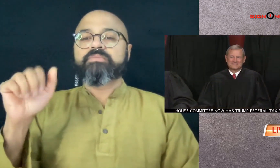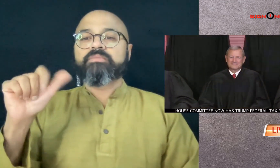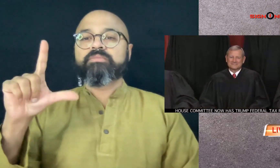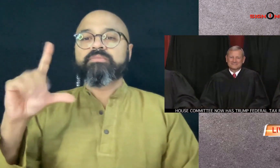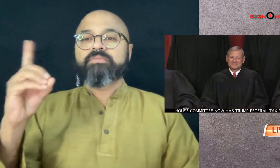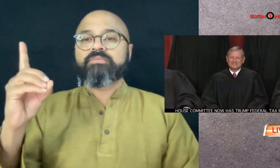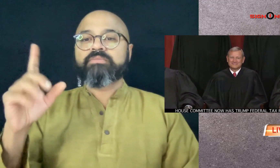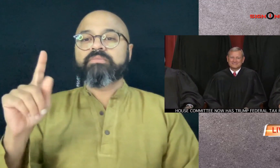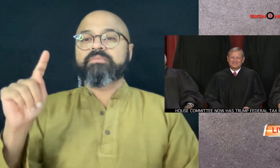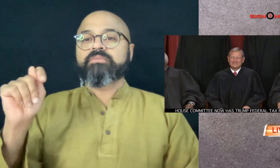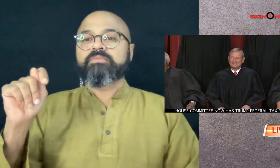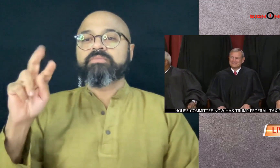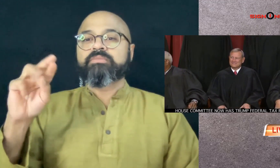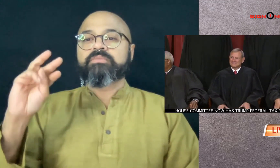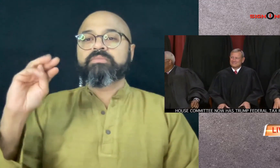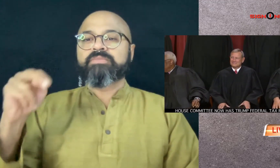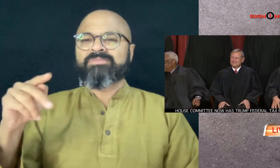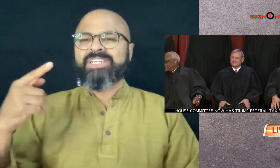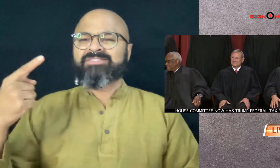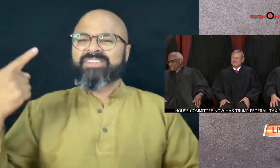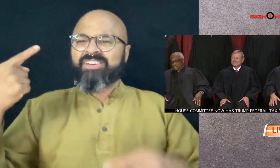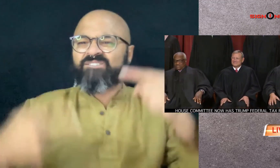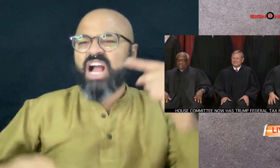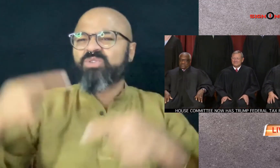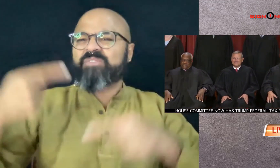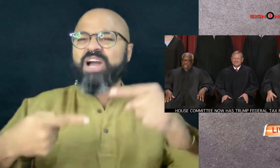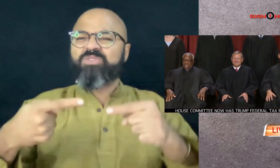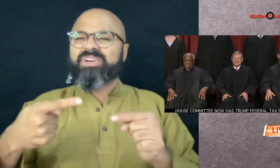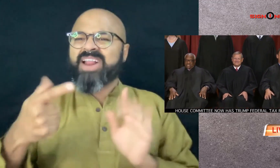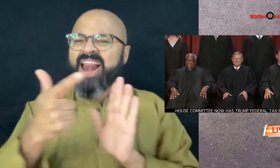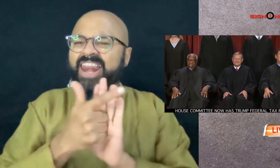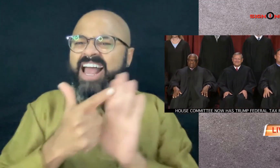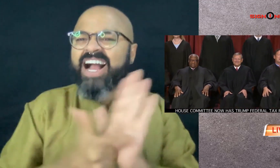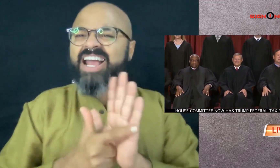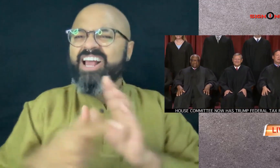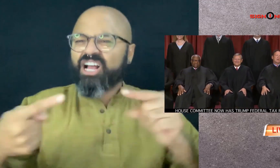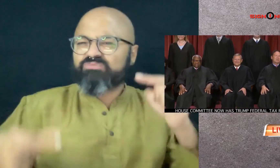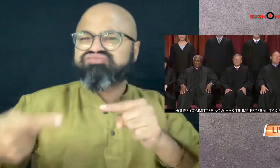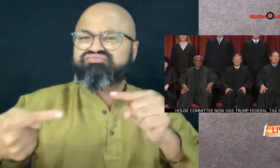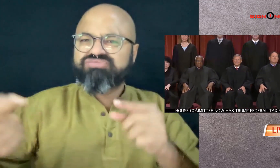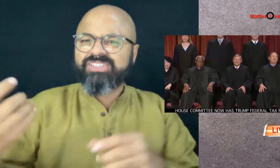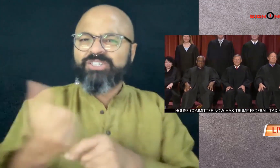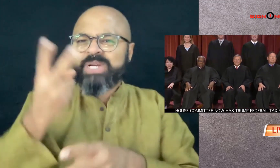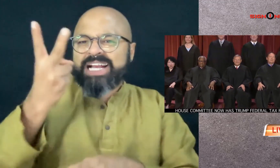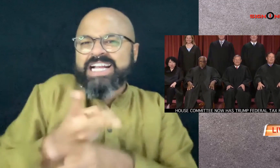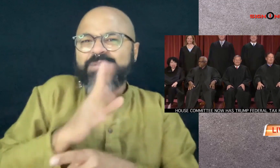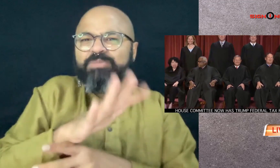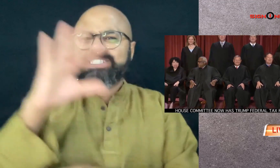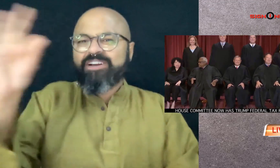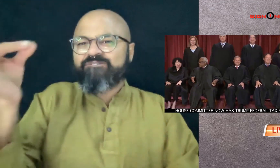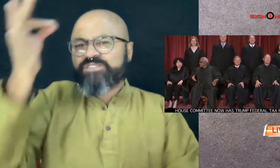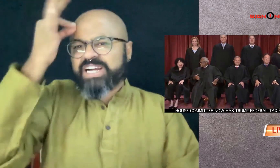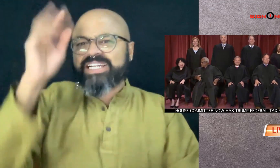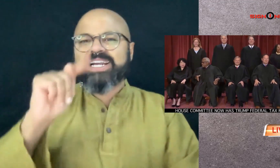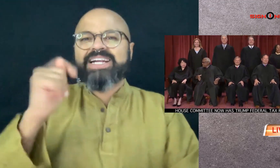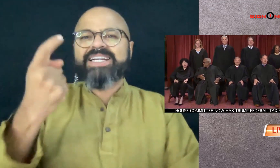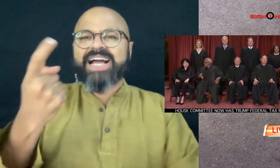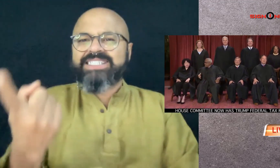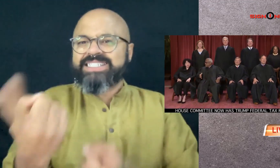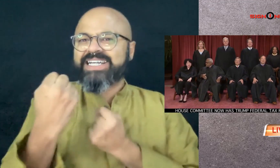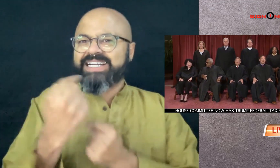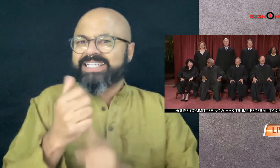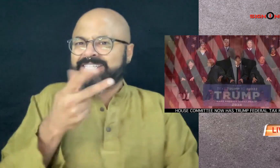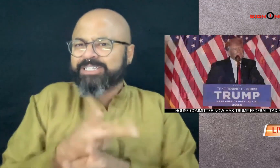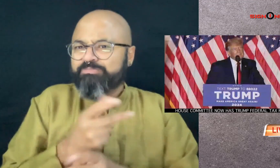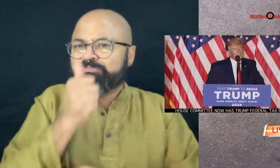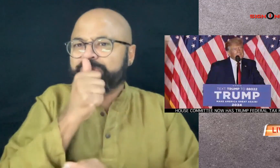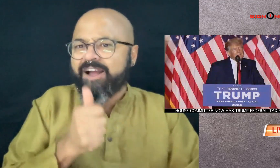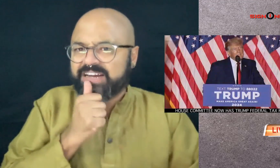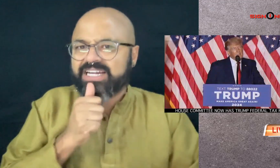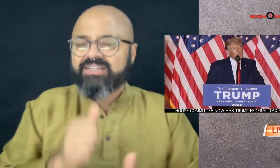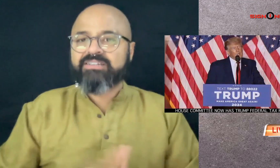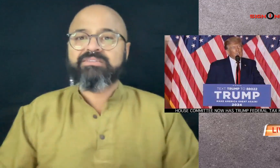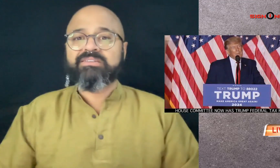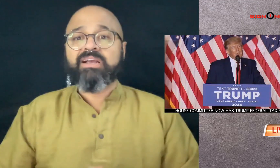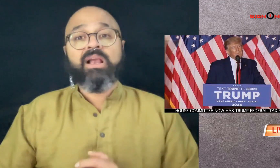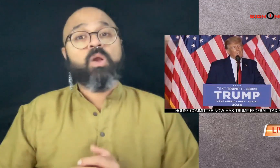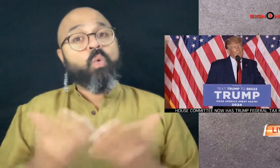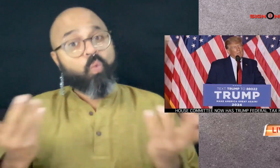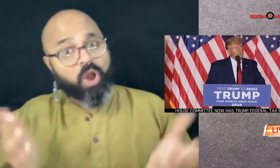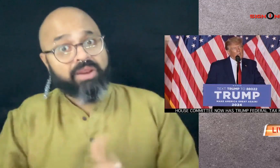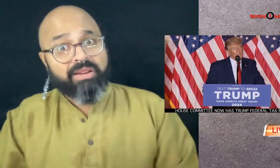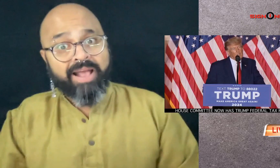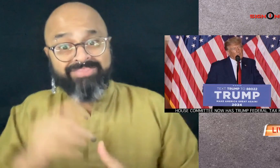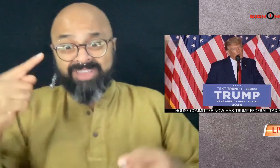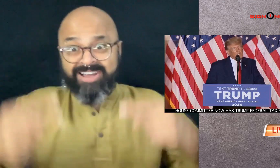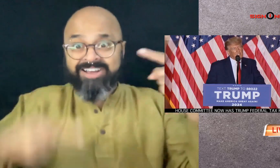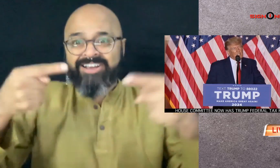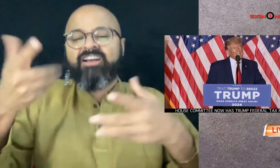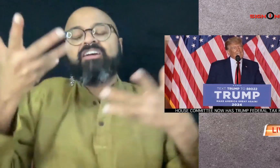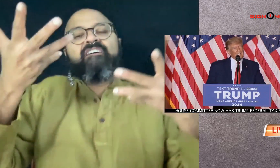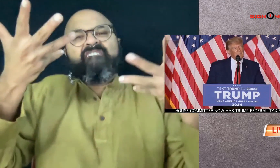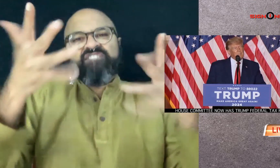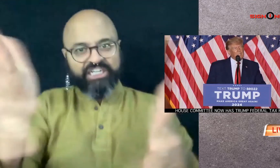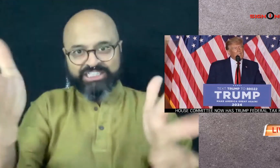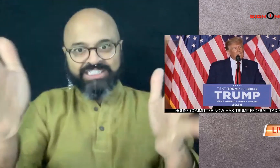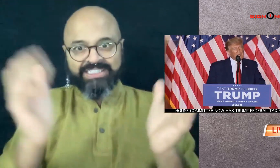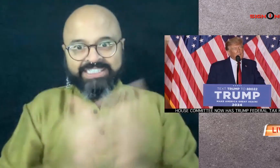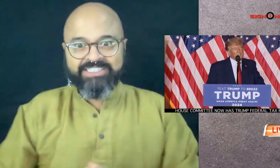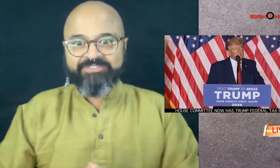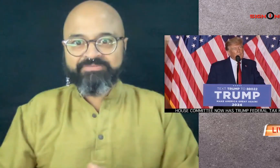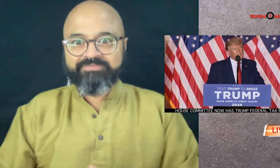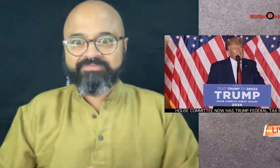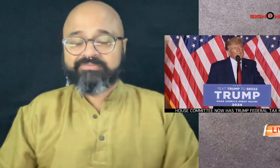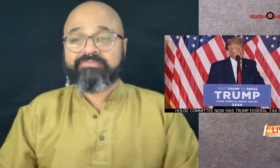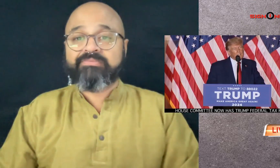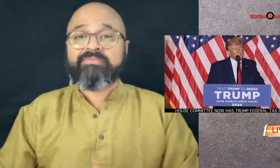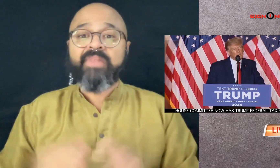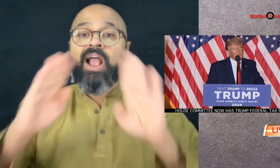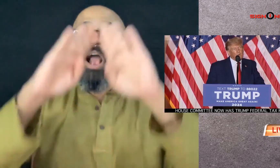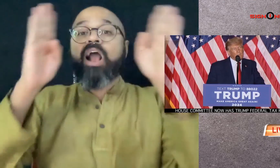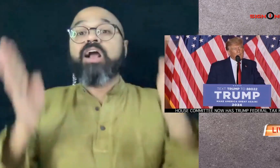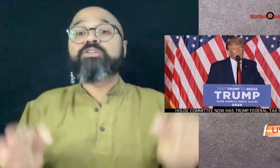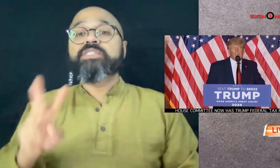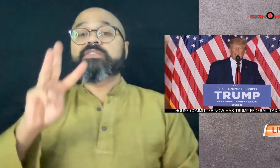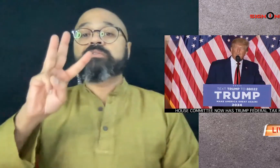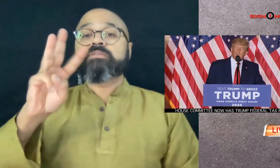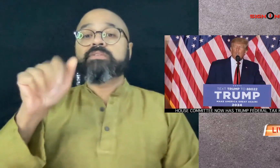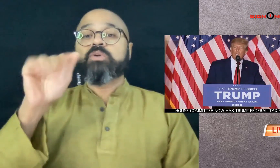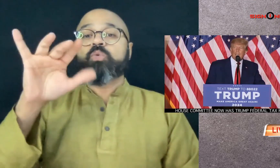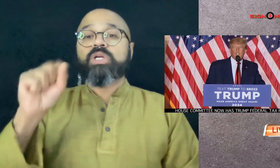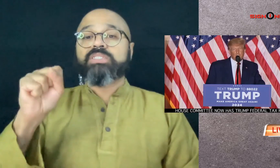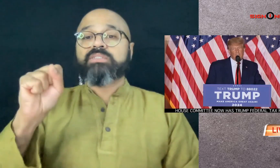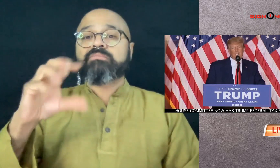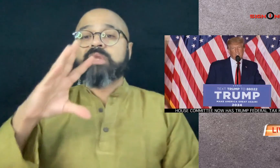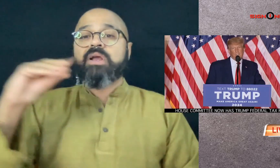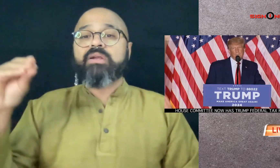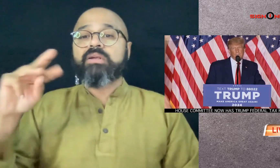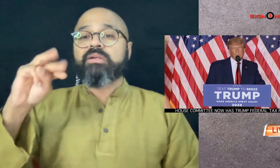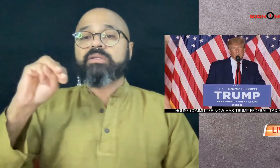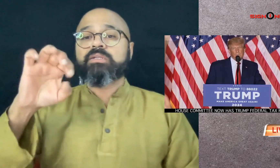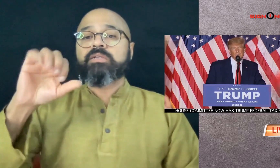fought legal battles to keep his federal tax returns private well that battle is over